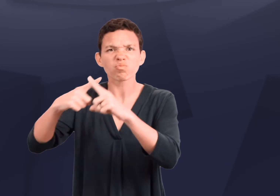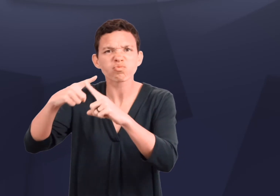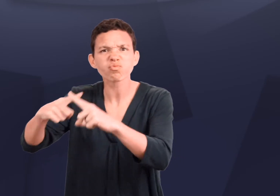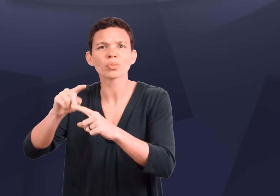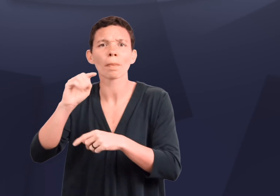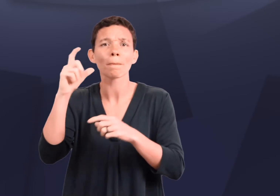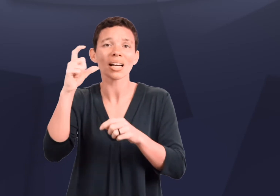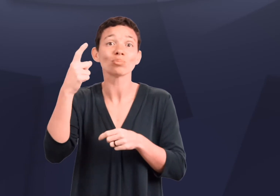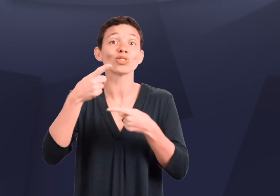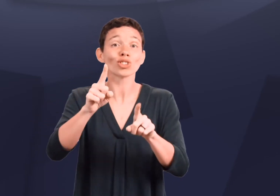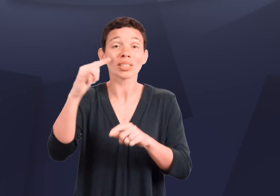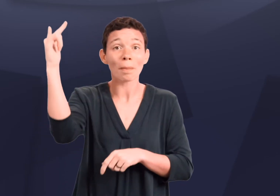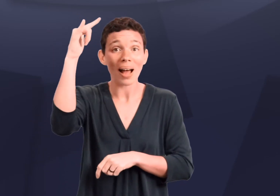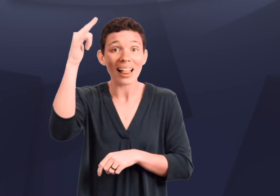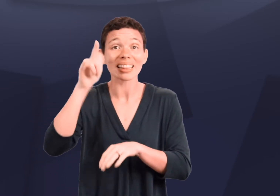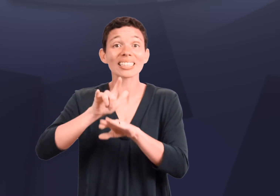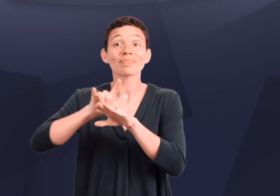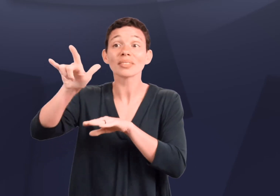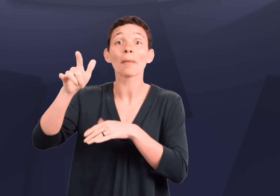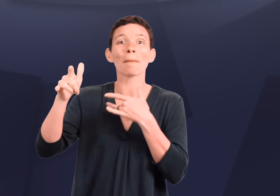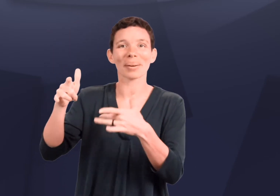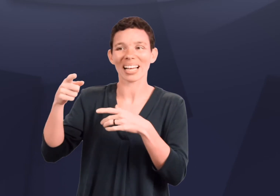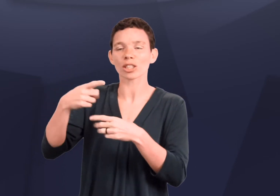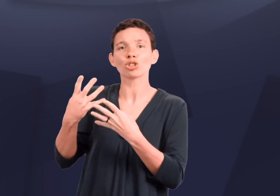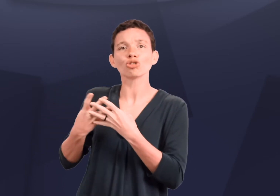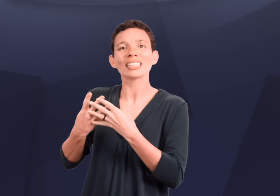At airports, they were subject to more scrutiny and screenings.